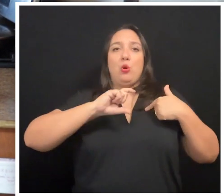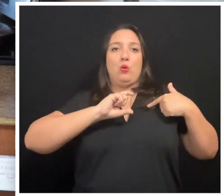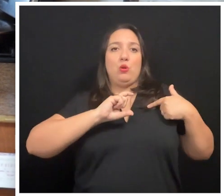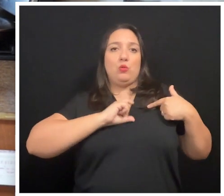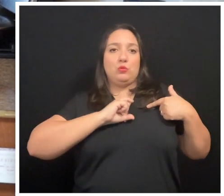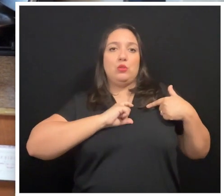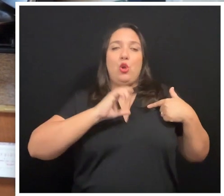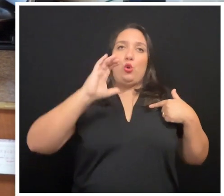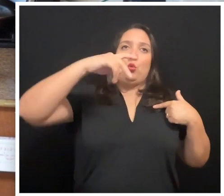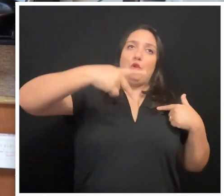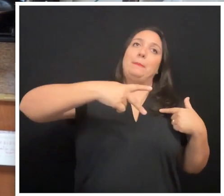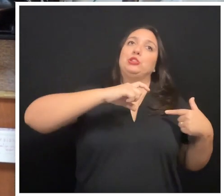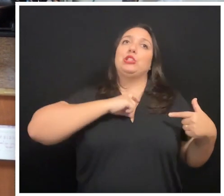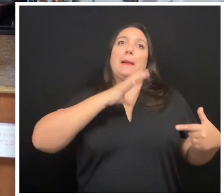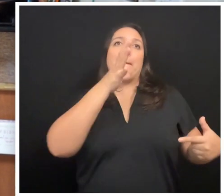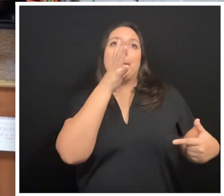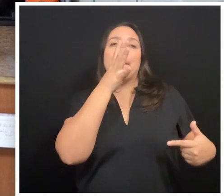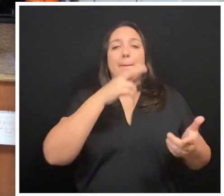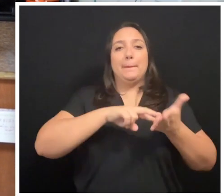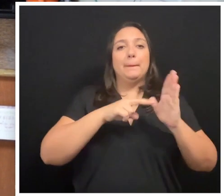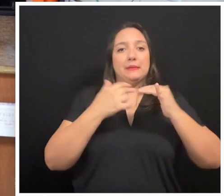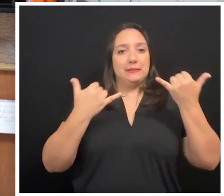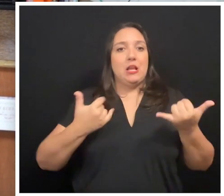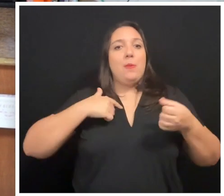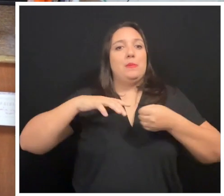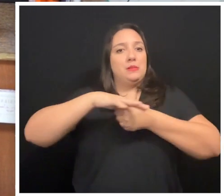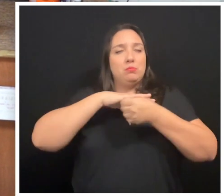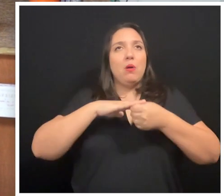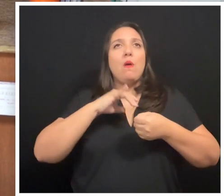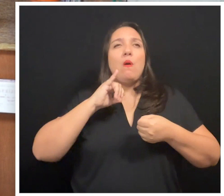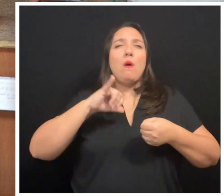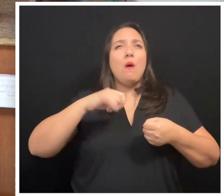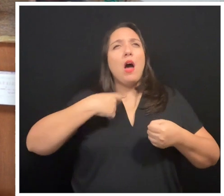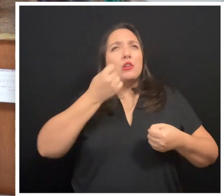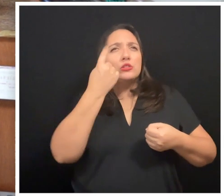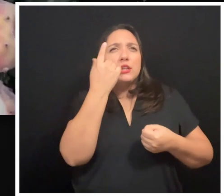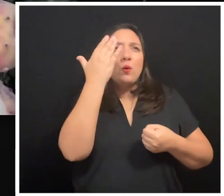it gotten me to the space to where I can understand why I was the way that I am,